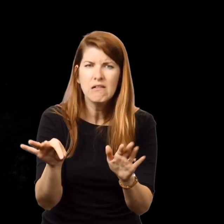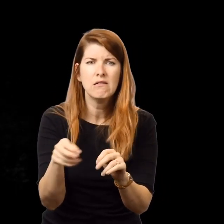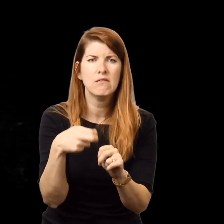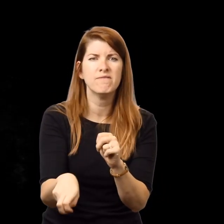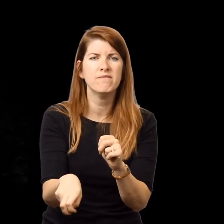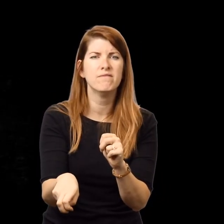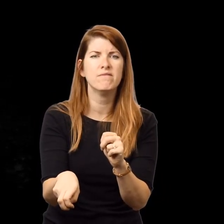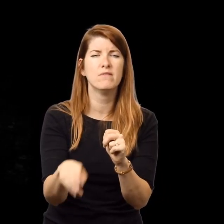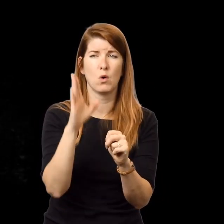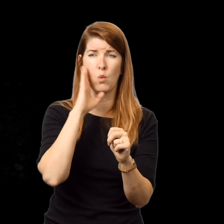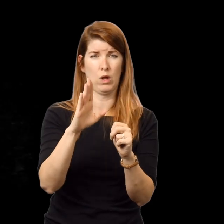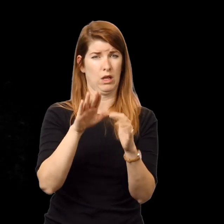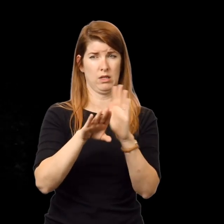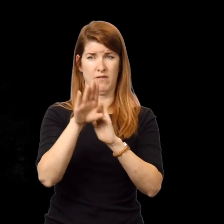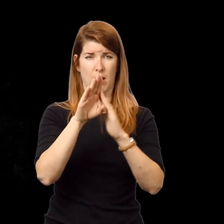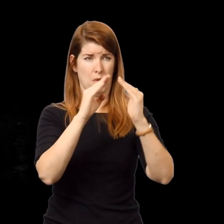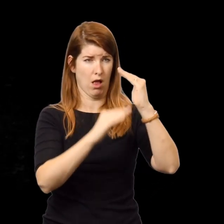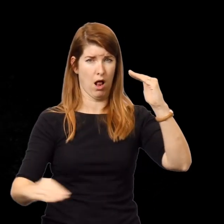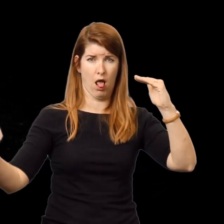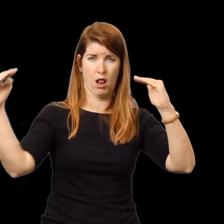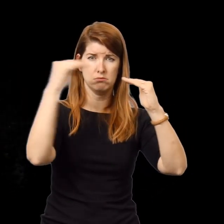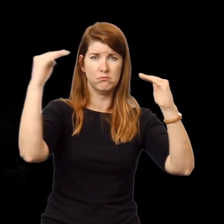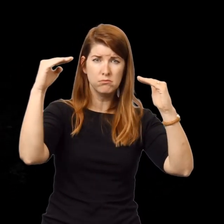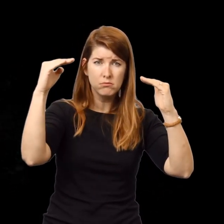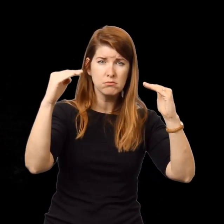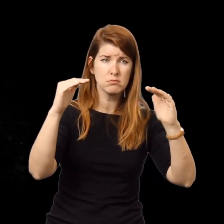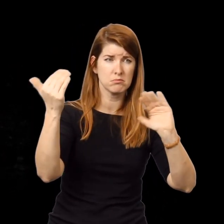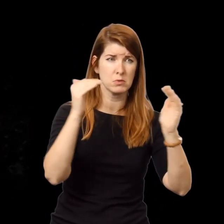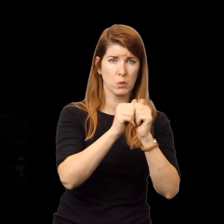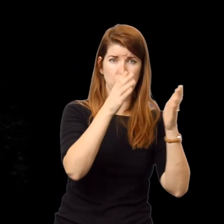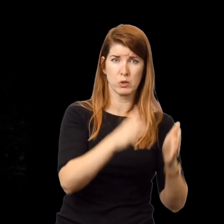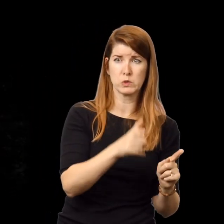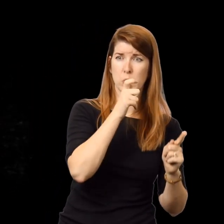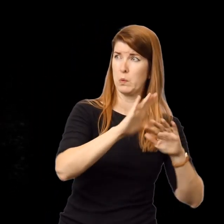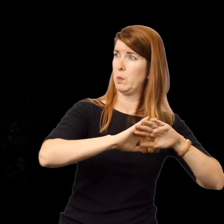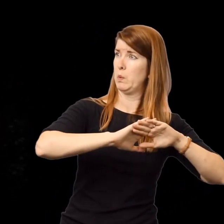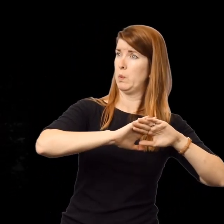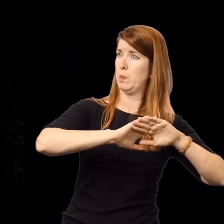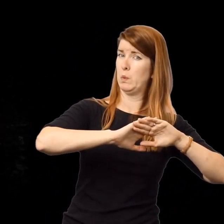One definitely won't develop language to the same level of ability that someone does